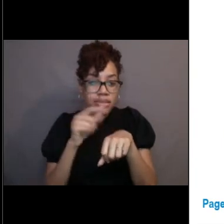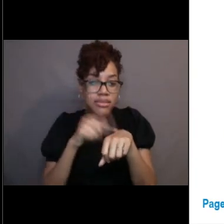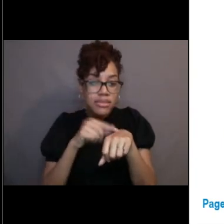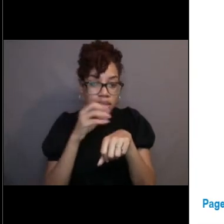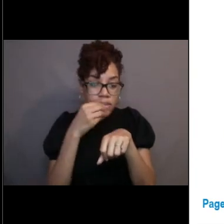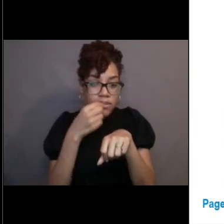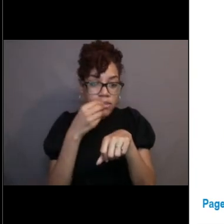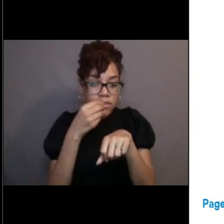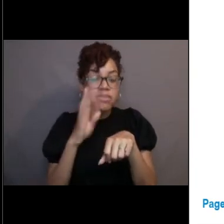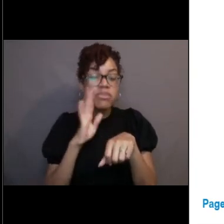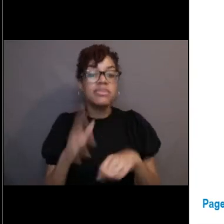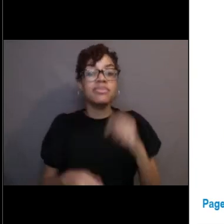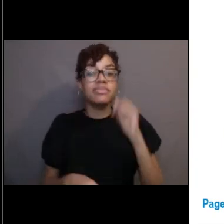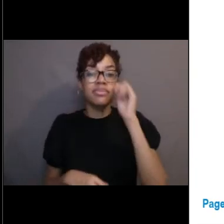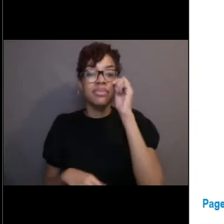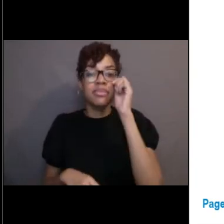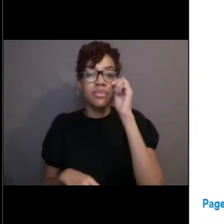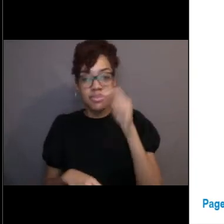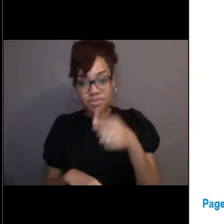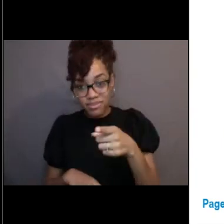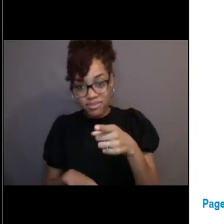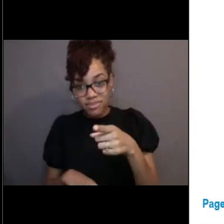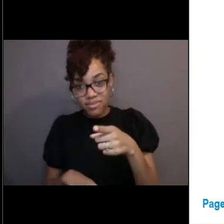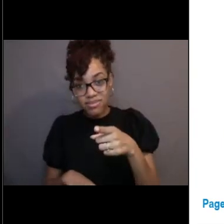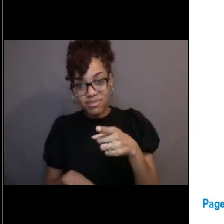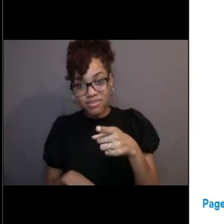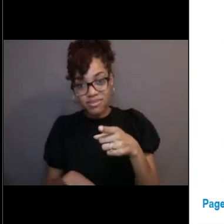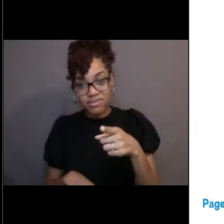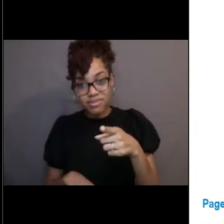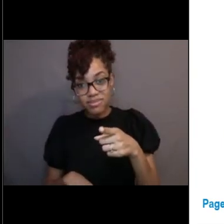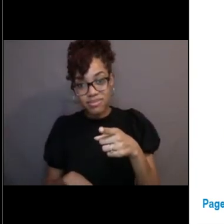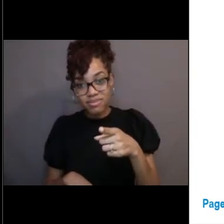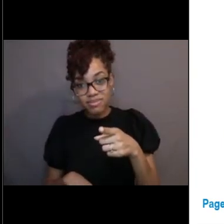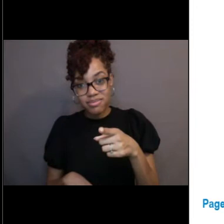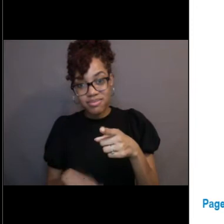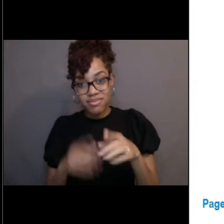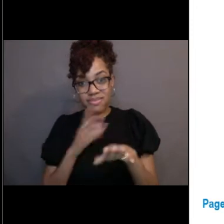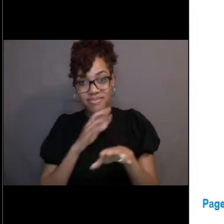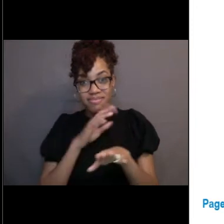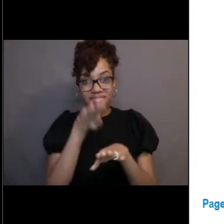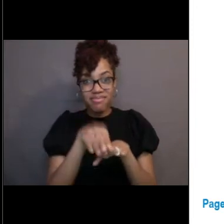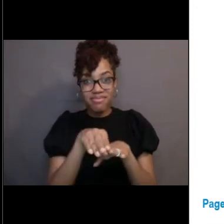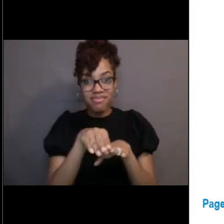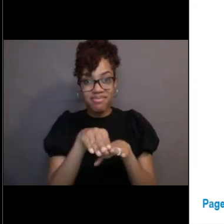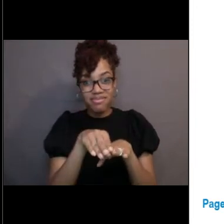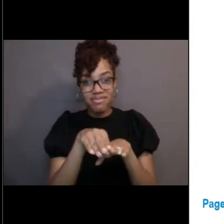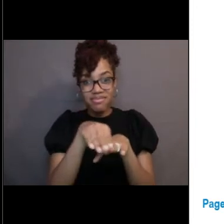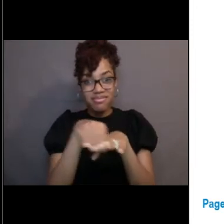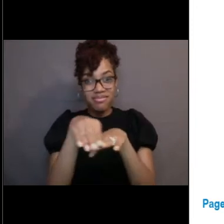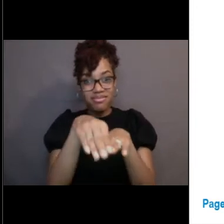And this one just so happen (chuckles) to land on the leatherback's head. And it doesn't seem like the leatherback